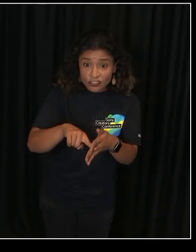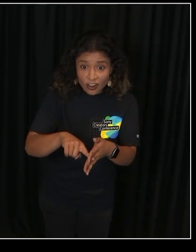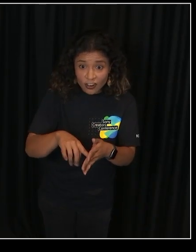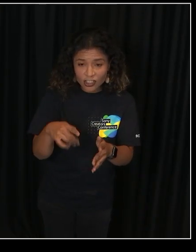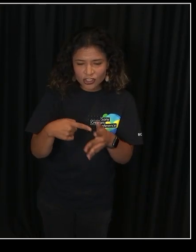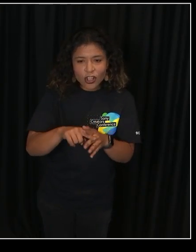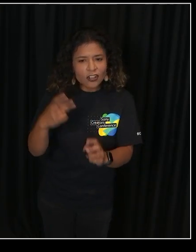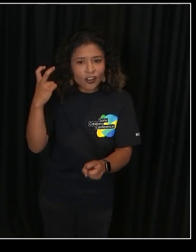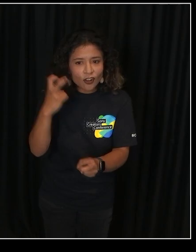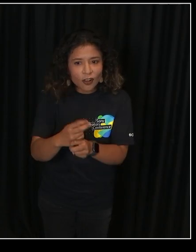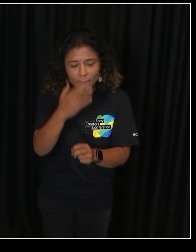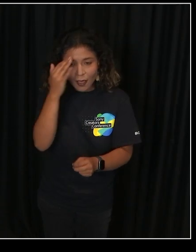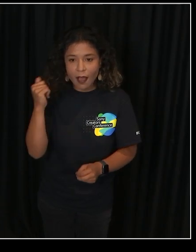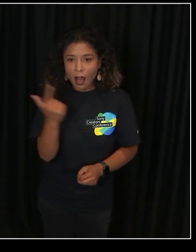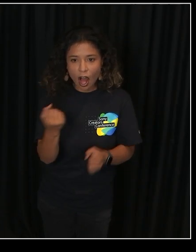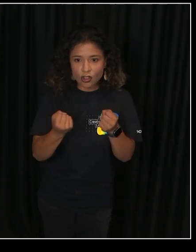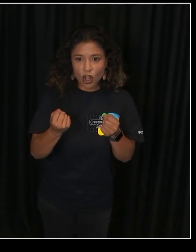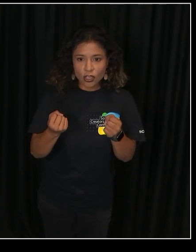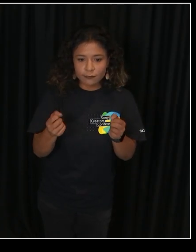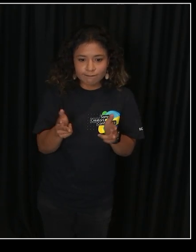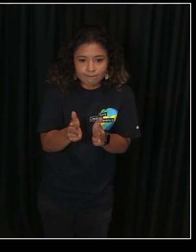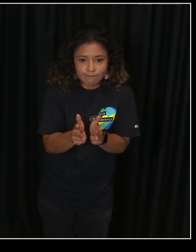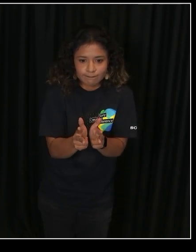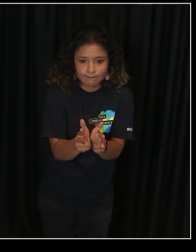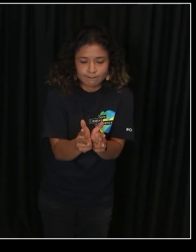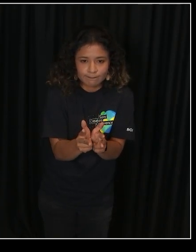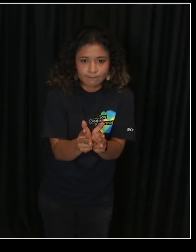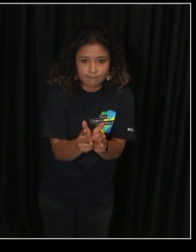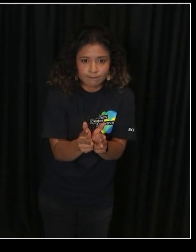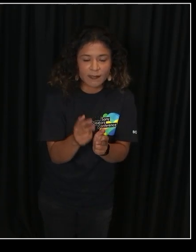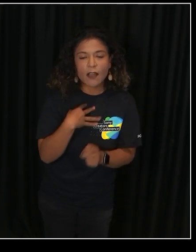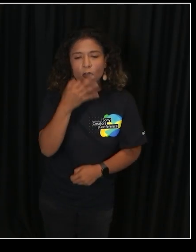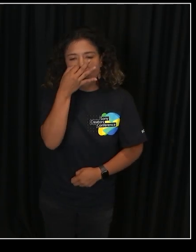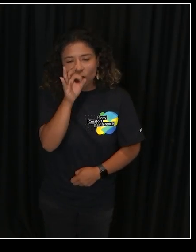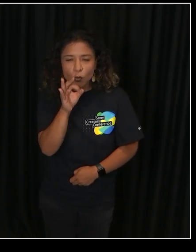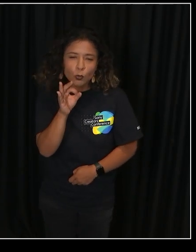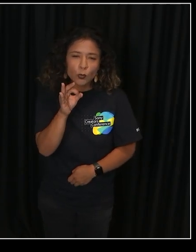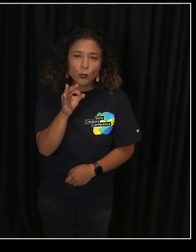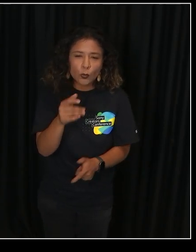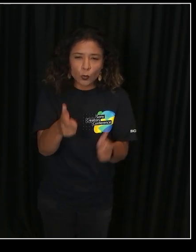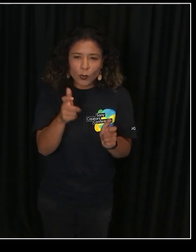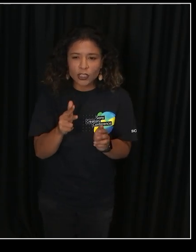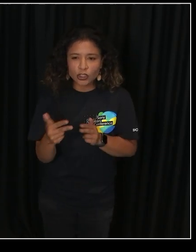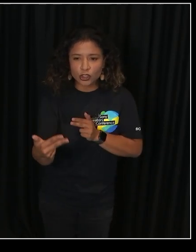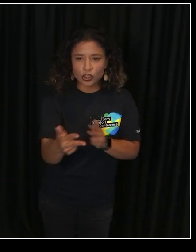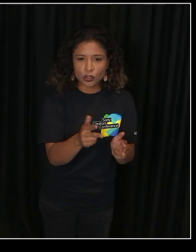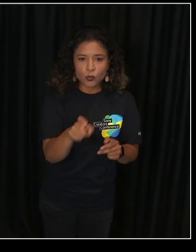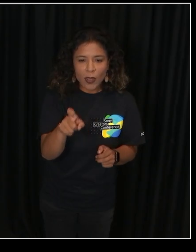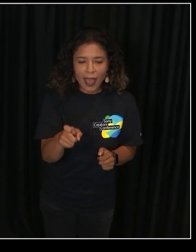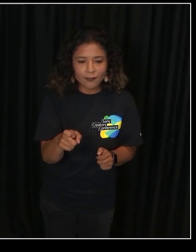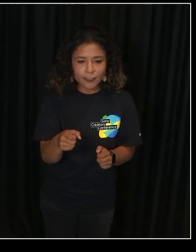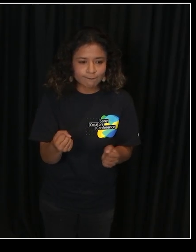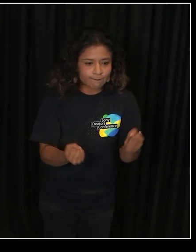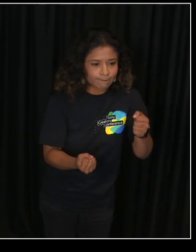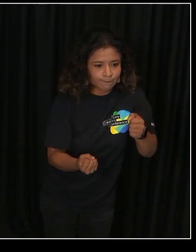because all the cars are close together. There's usually a couple of quick turns and so you have to navigate this very dense,